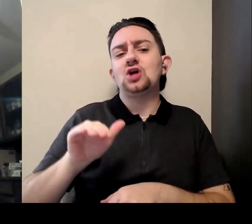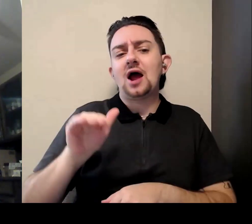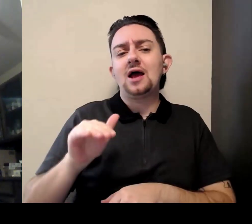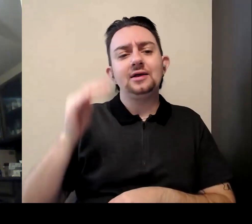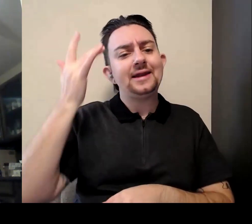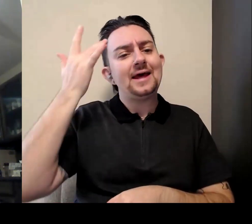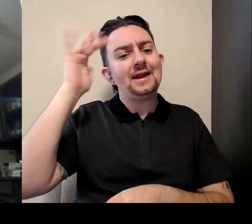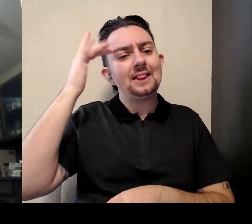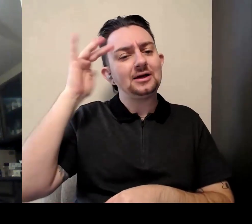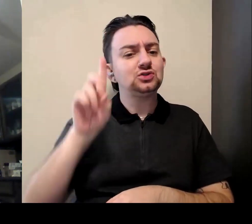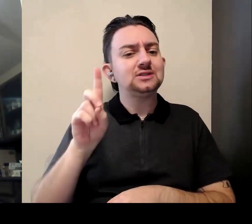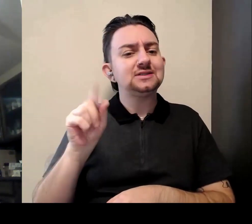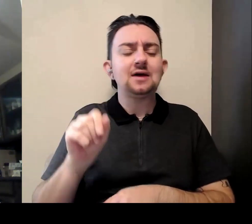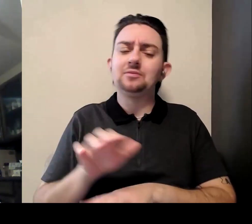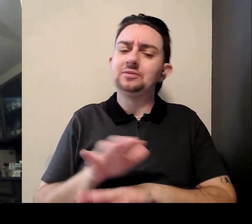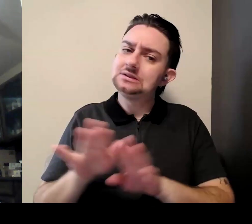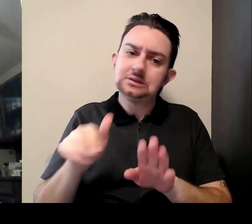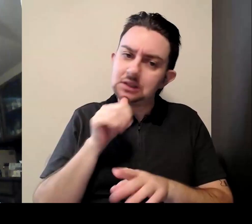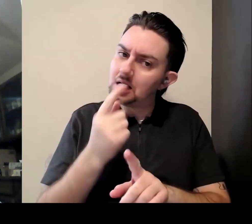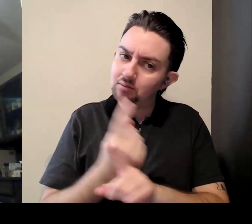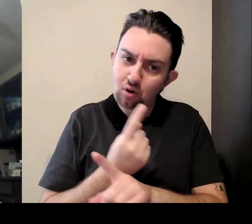So I think you have to be very careful.